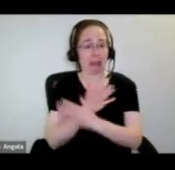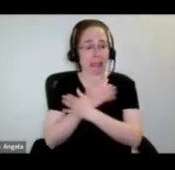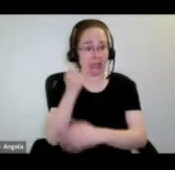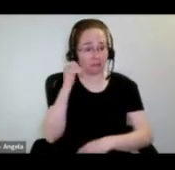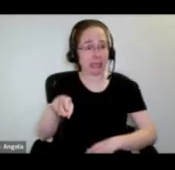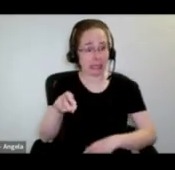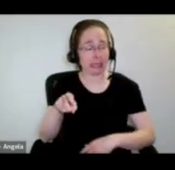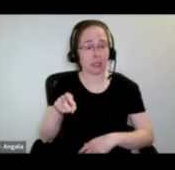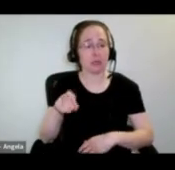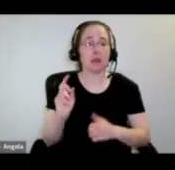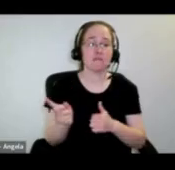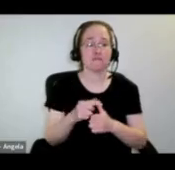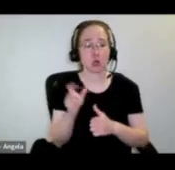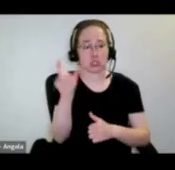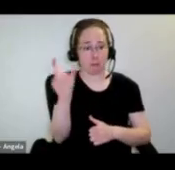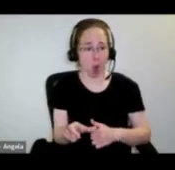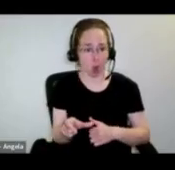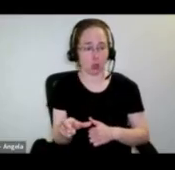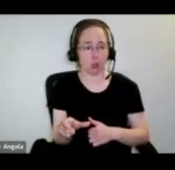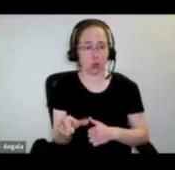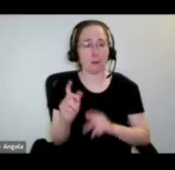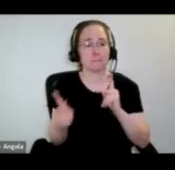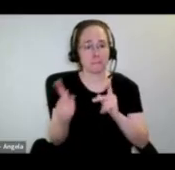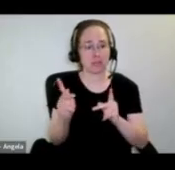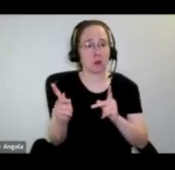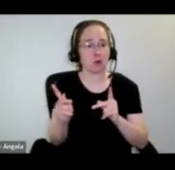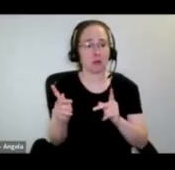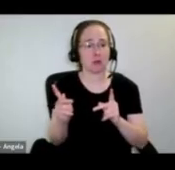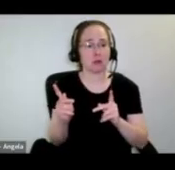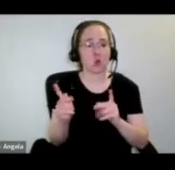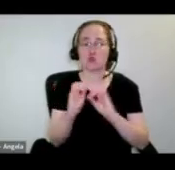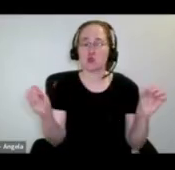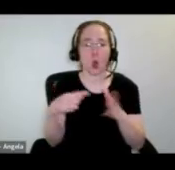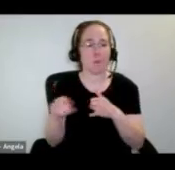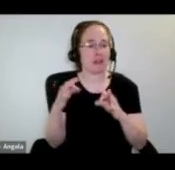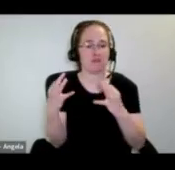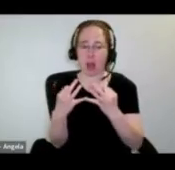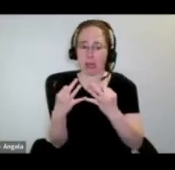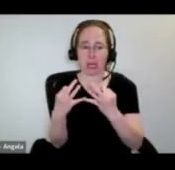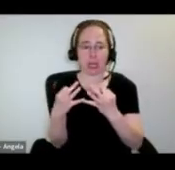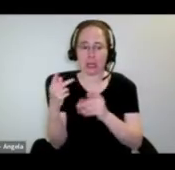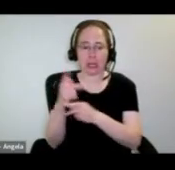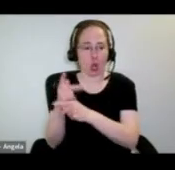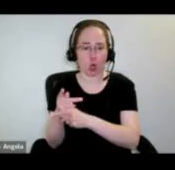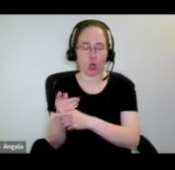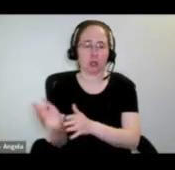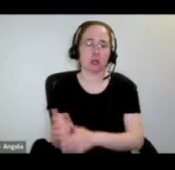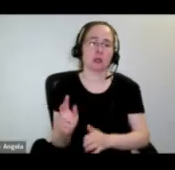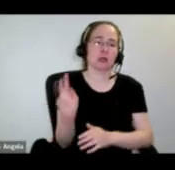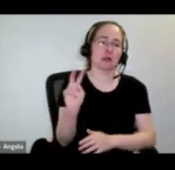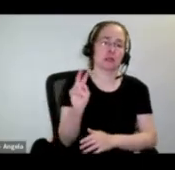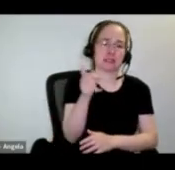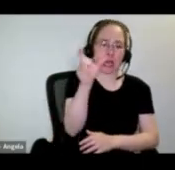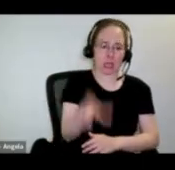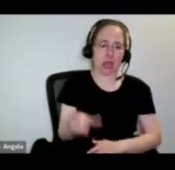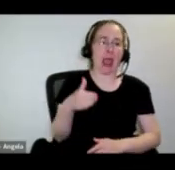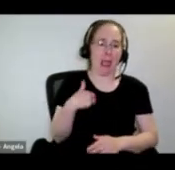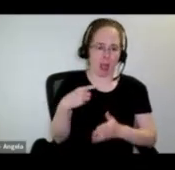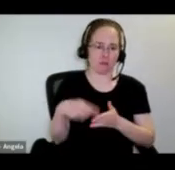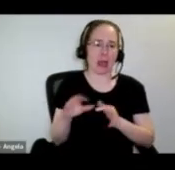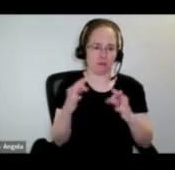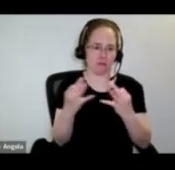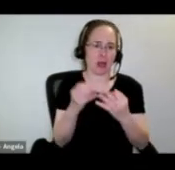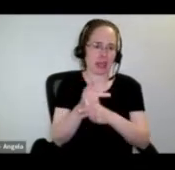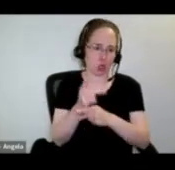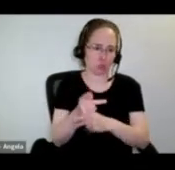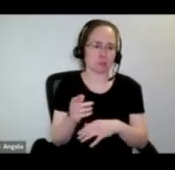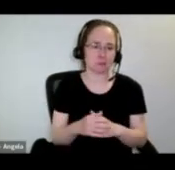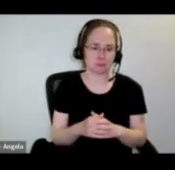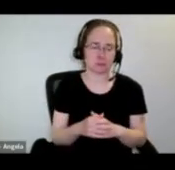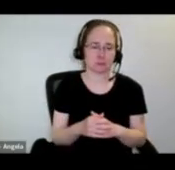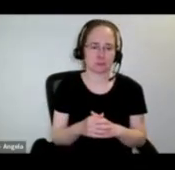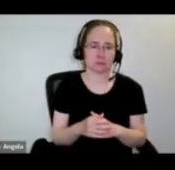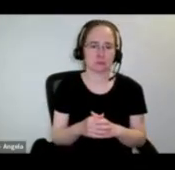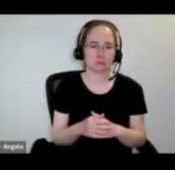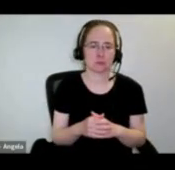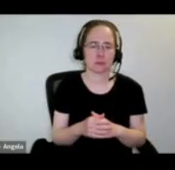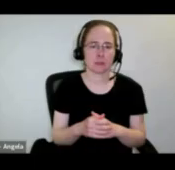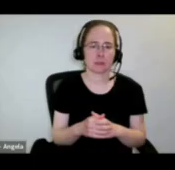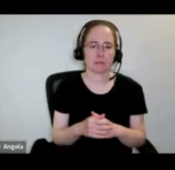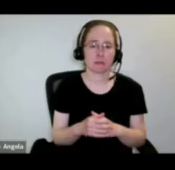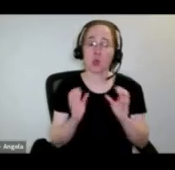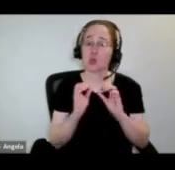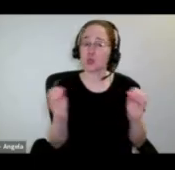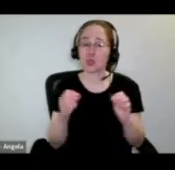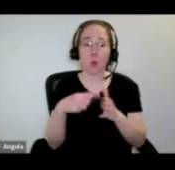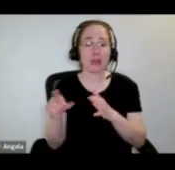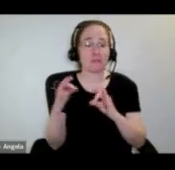Laura Vegas: People need… having access to respite when they were needed. The first bar is, people who have no paid family caregivers, and the second bar there is people who do paid… have paid family caregivers.